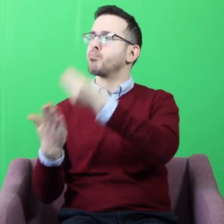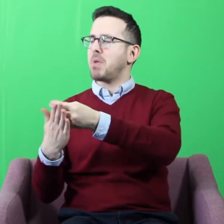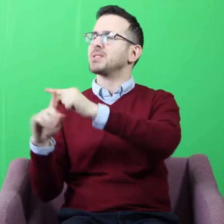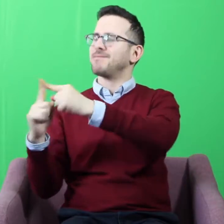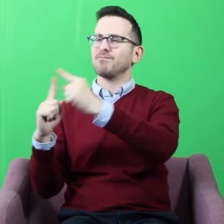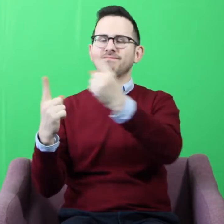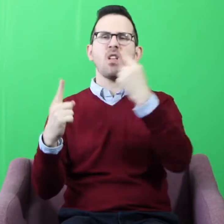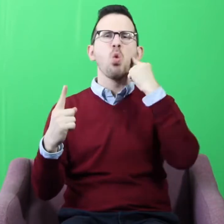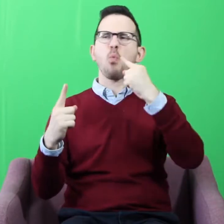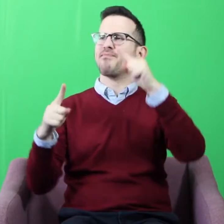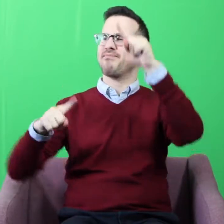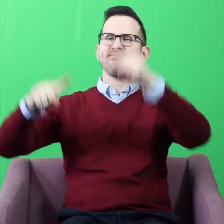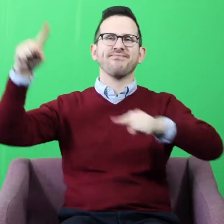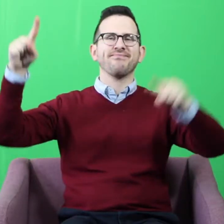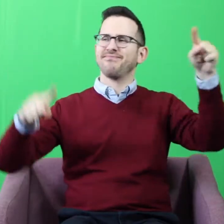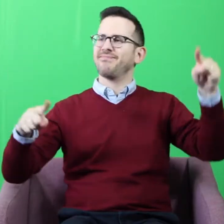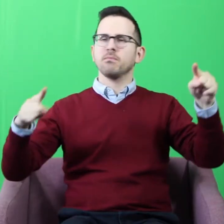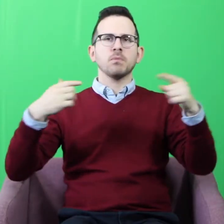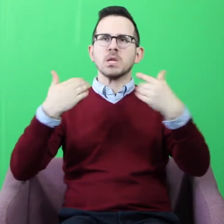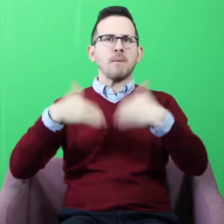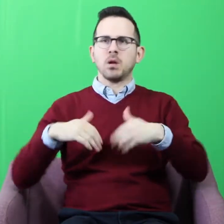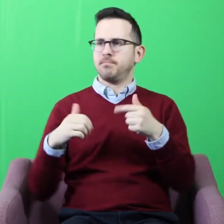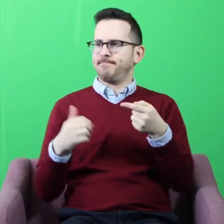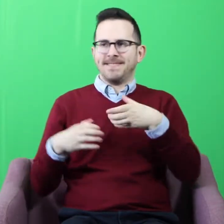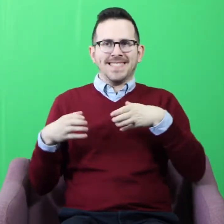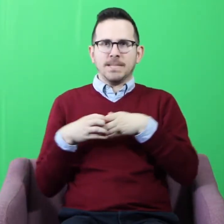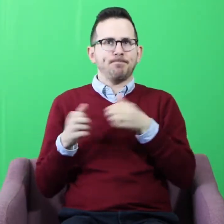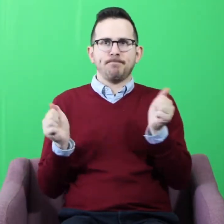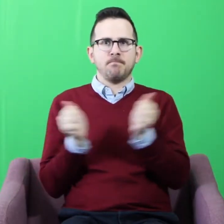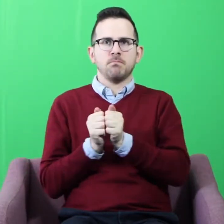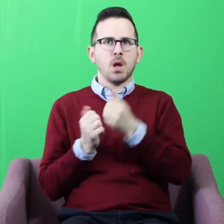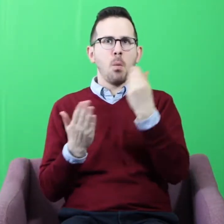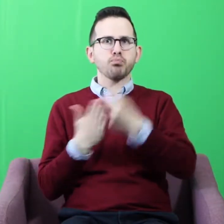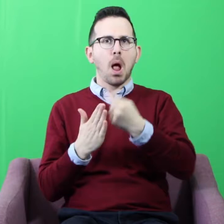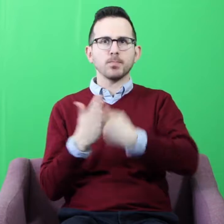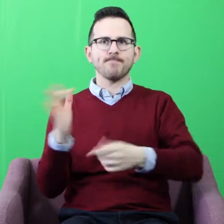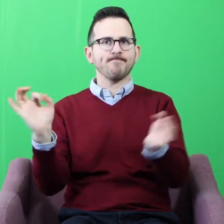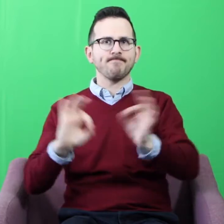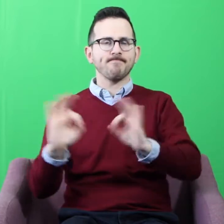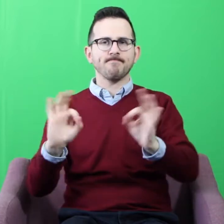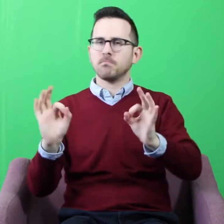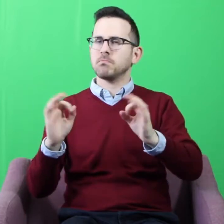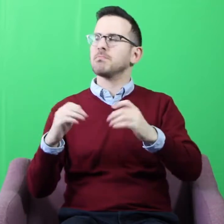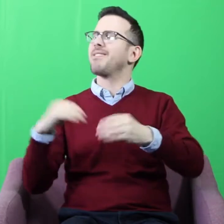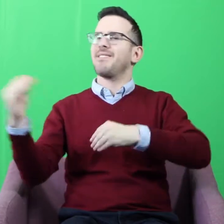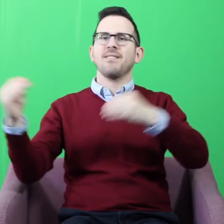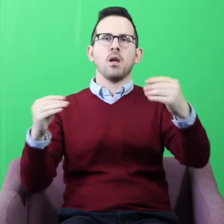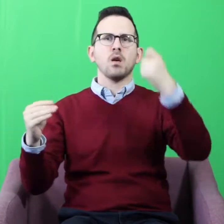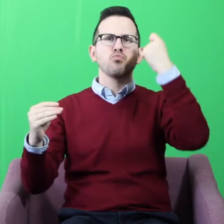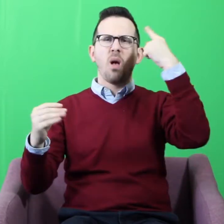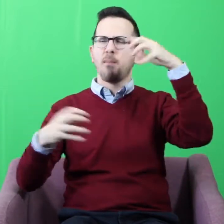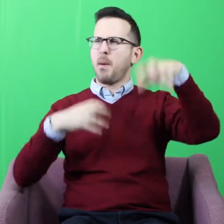but that wasn’t good for business. The team didn’t have a clear idea so we were receiving different payments from different people